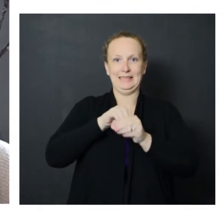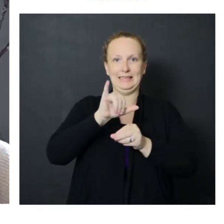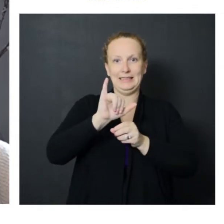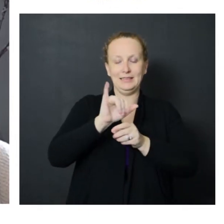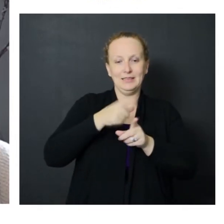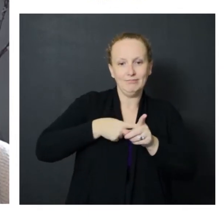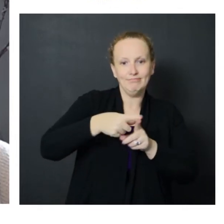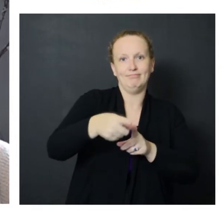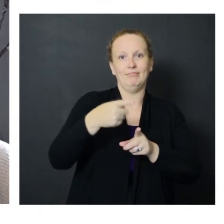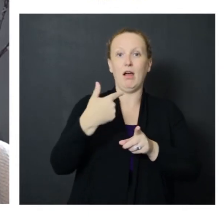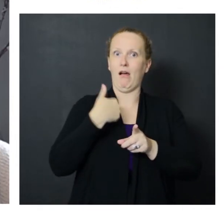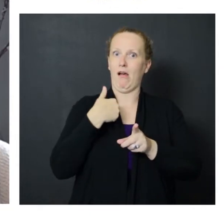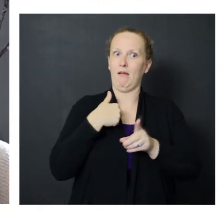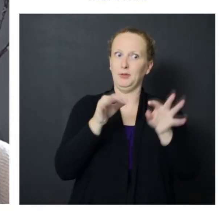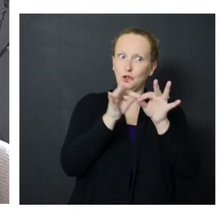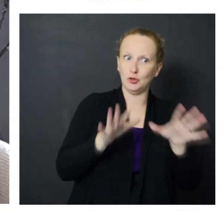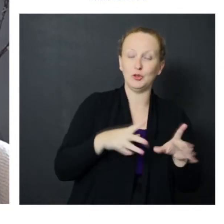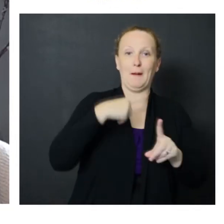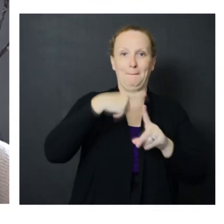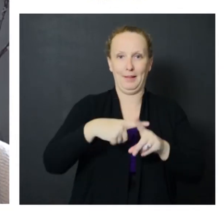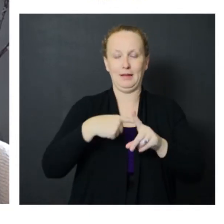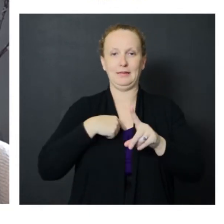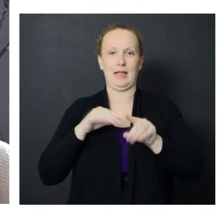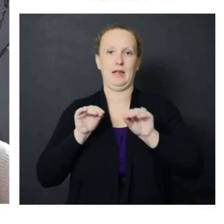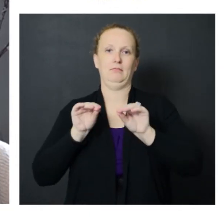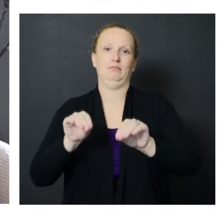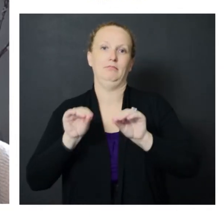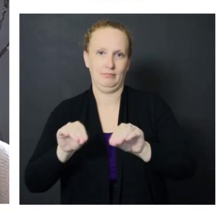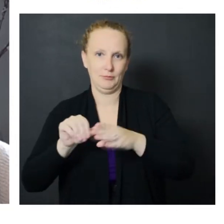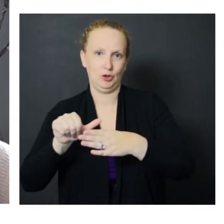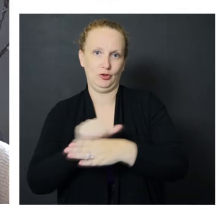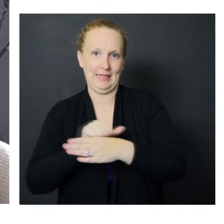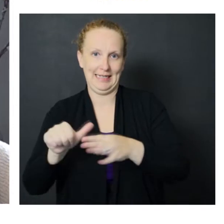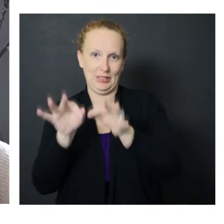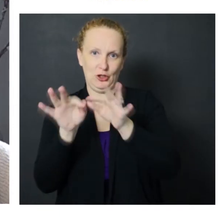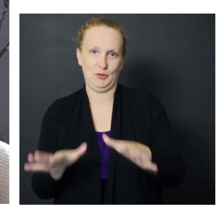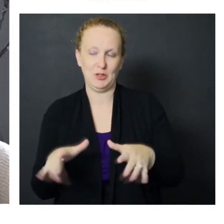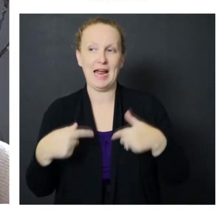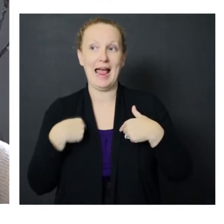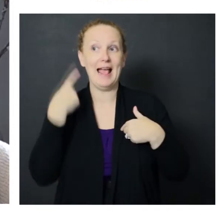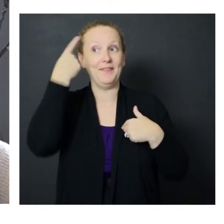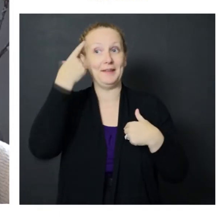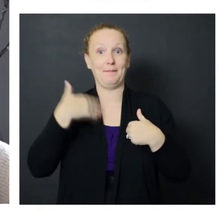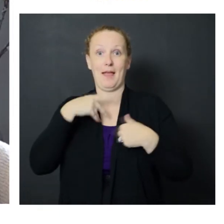So I do feel that, um, my answer will reflect not just my official CC check